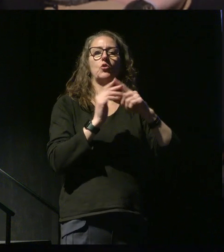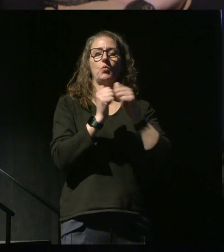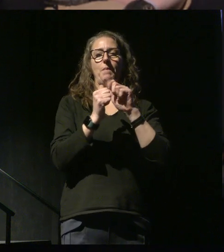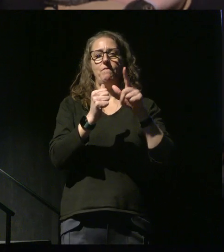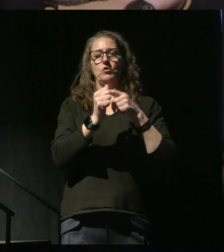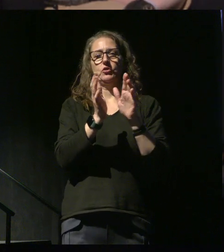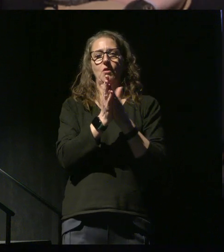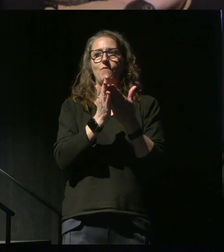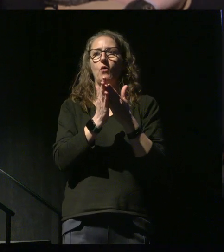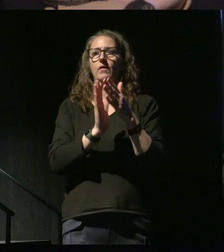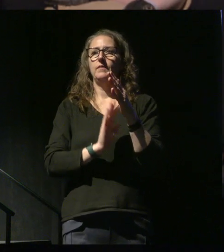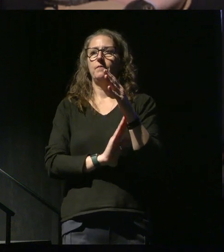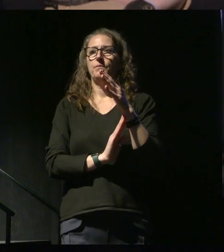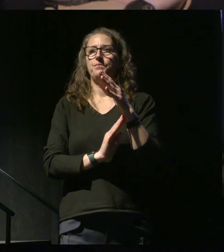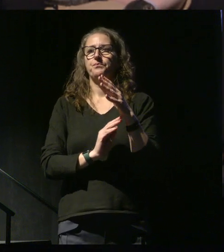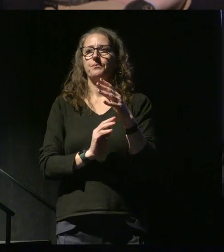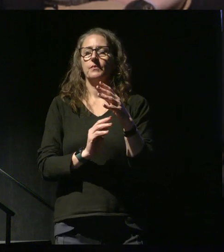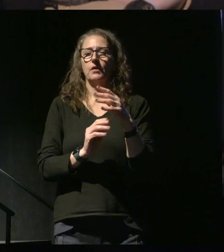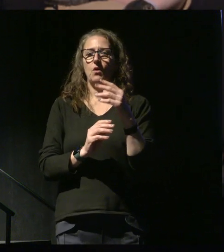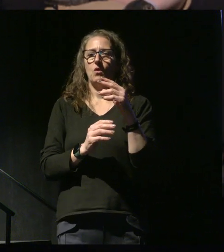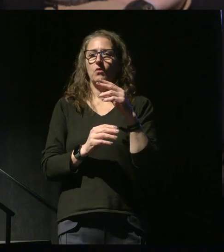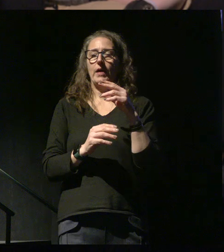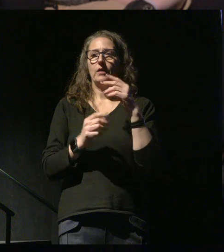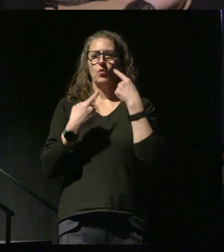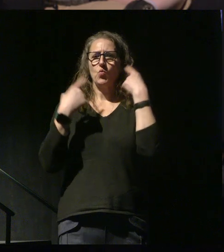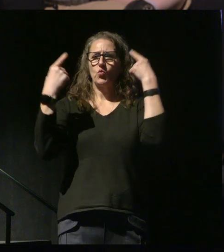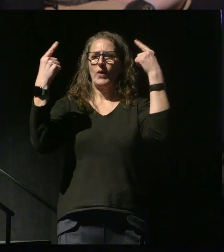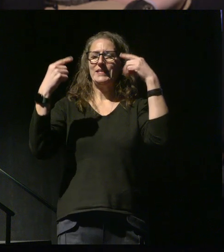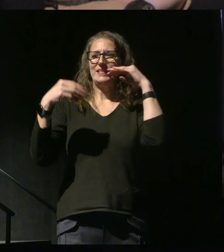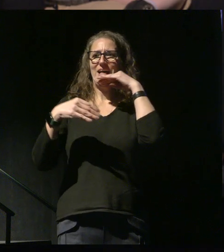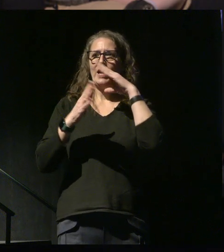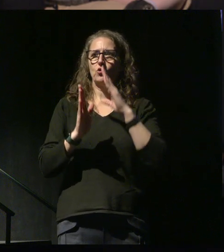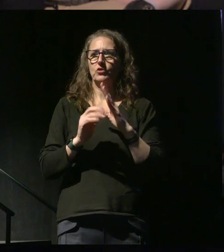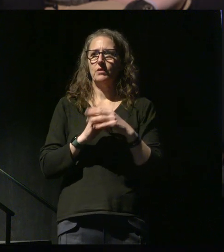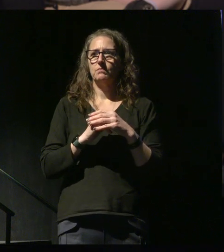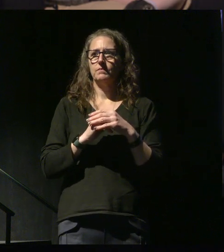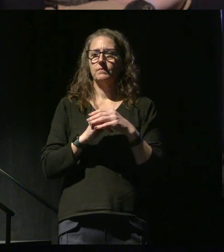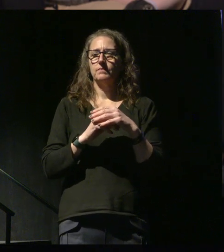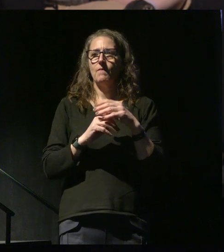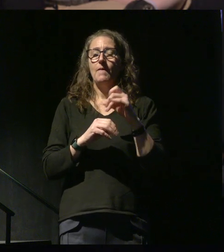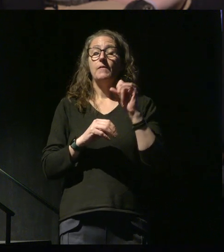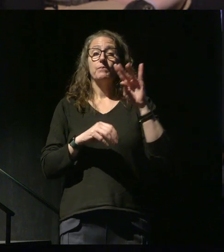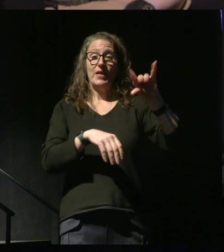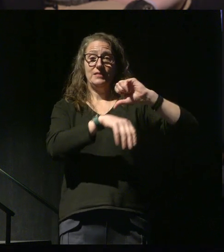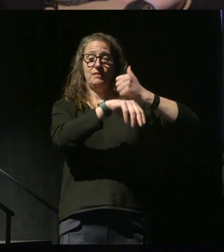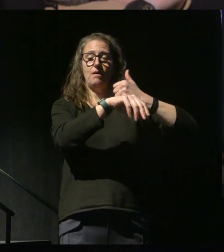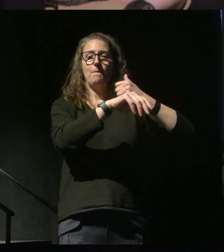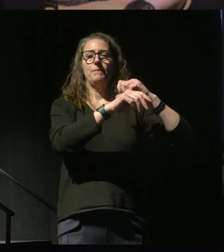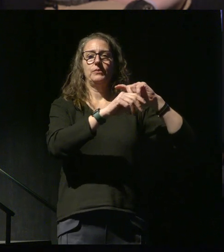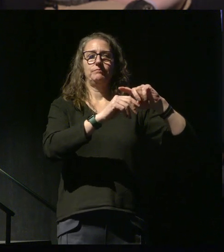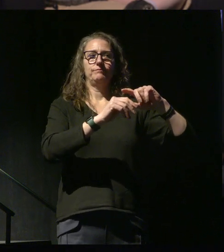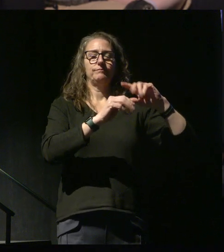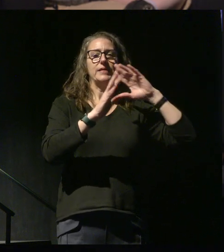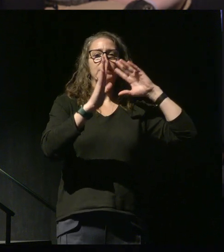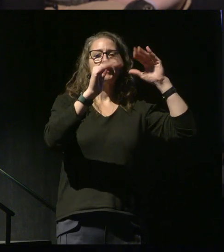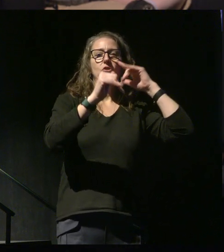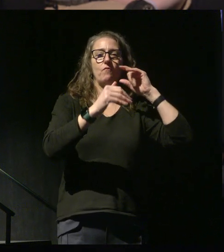And that novel for me, like, set the precedent for my writing practice. Like, it just like allowed me to get away,